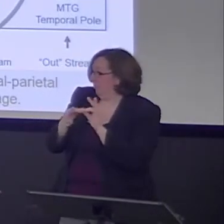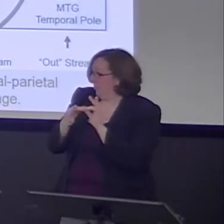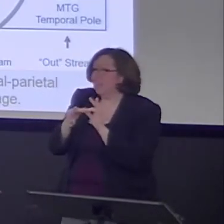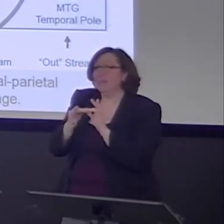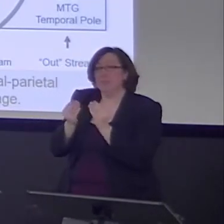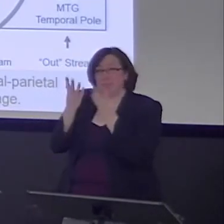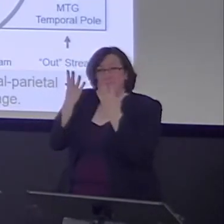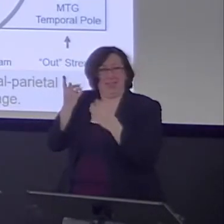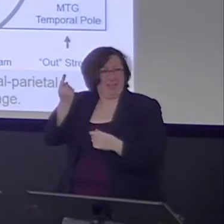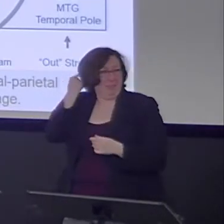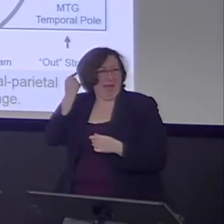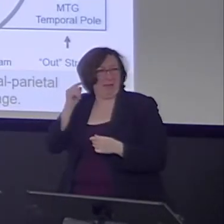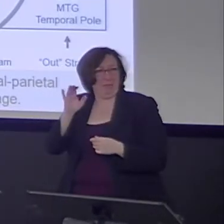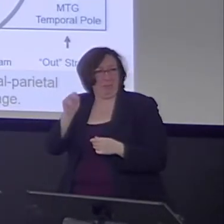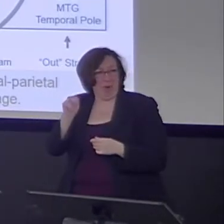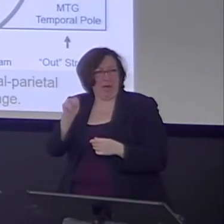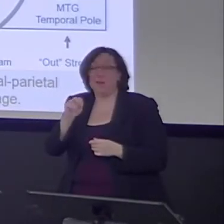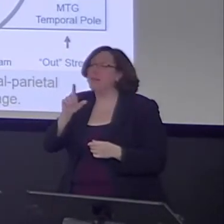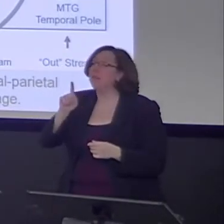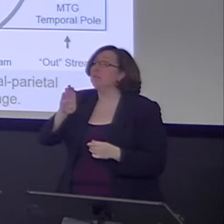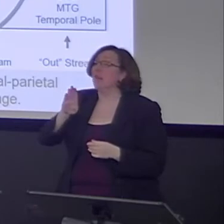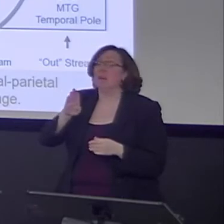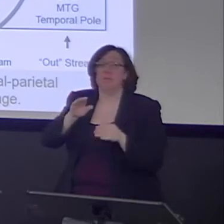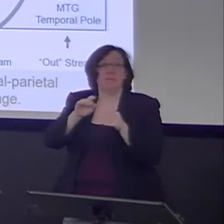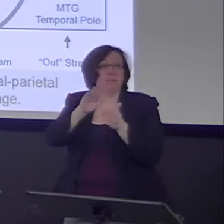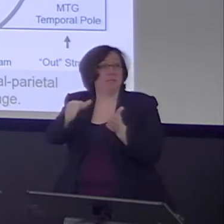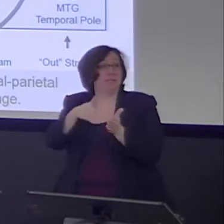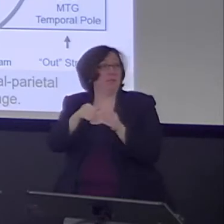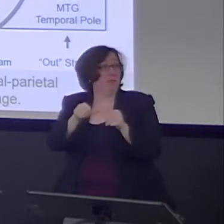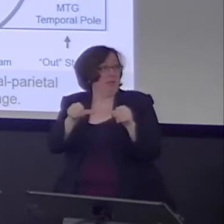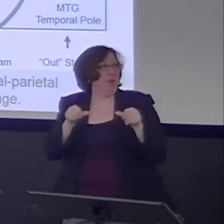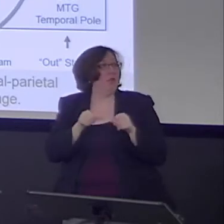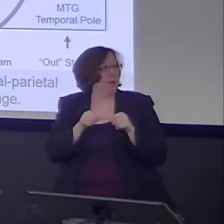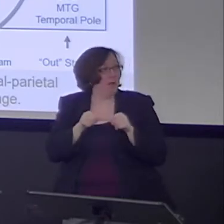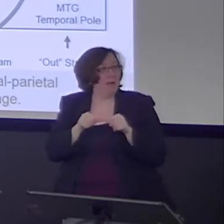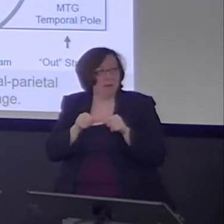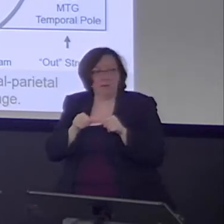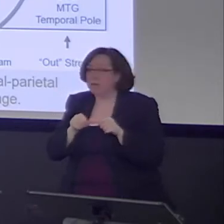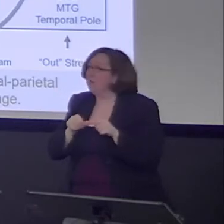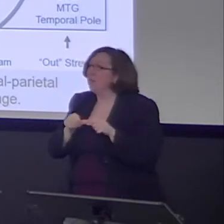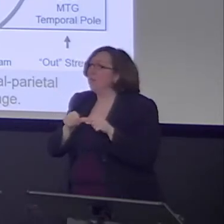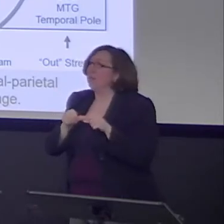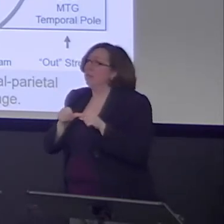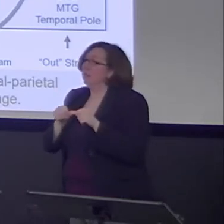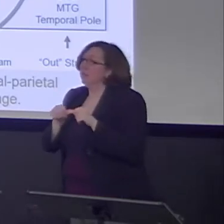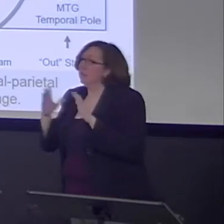this time, to the subcentral area as opposed to the frontal aspect of the brain.